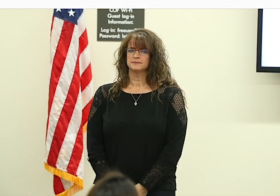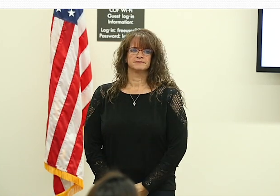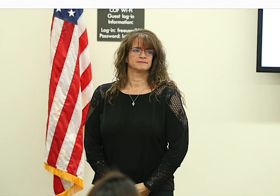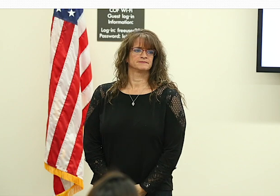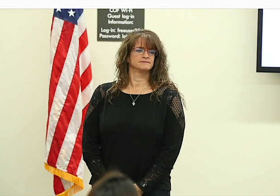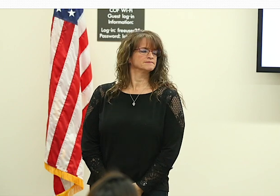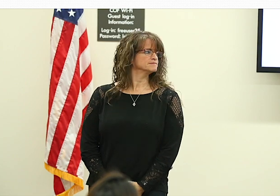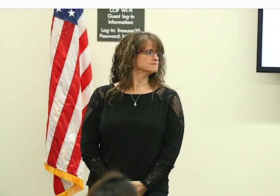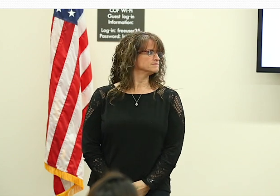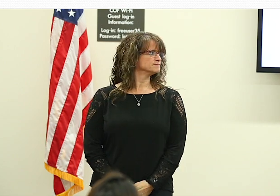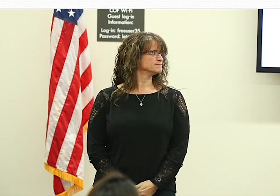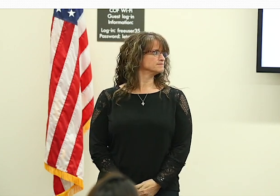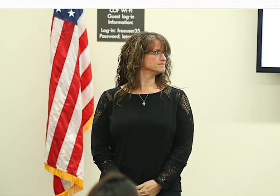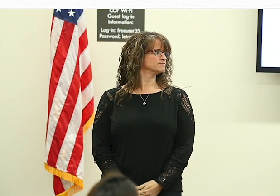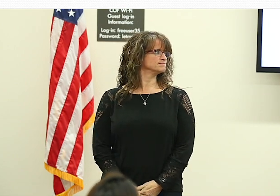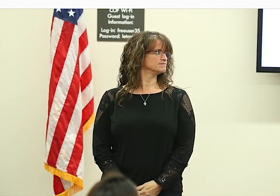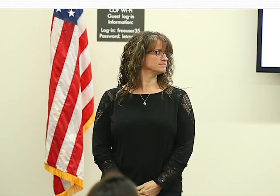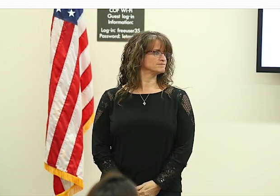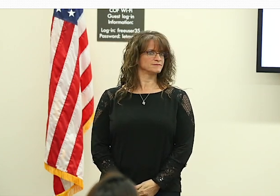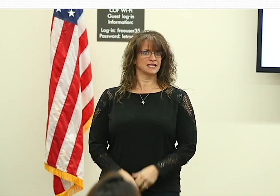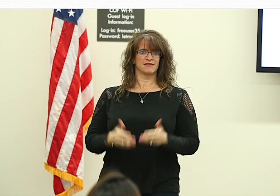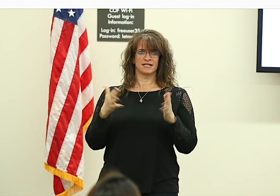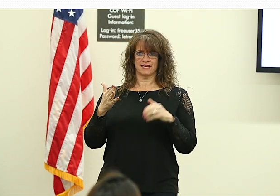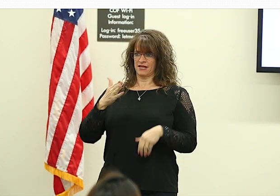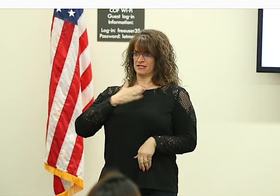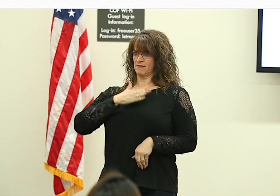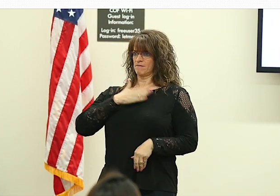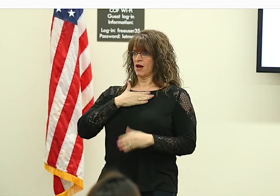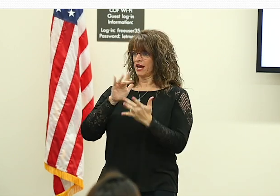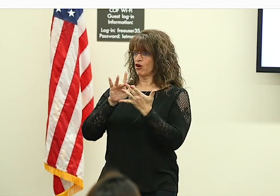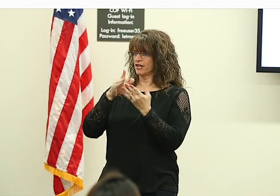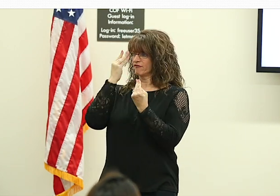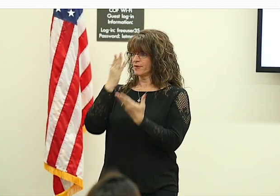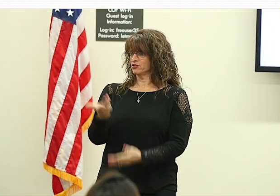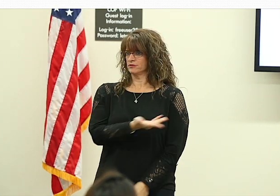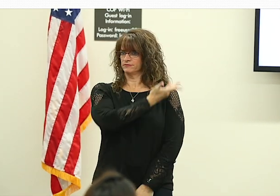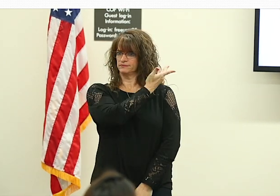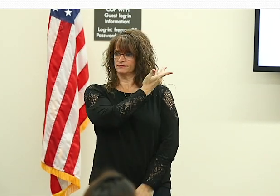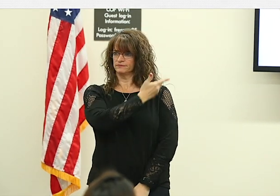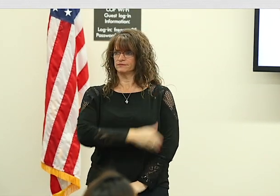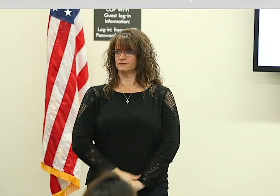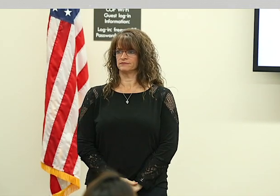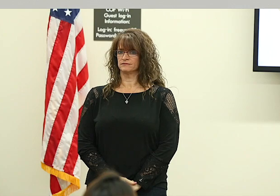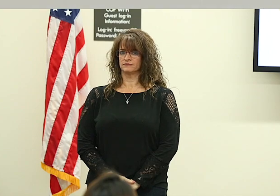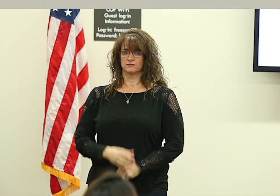And that is it. That's my contact information, and does anybody have questions.